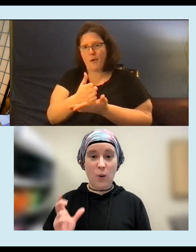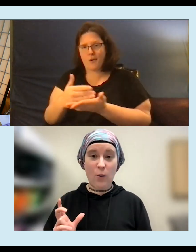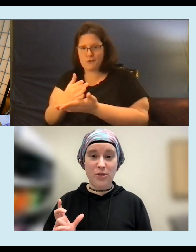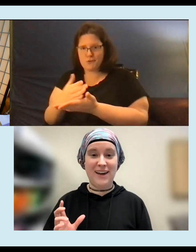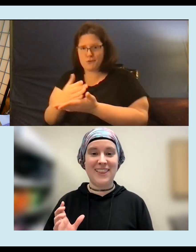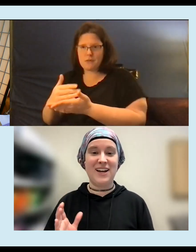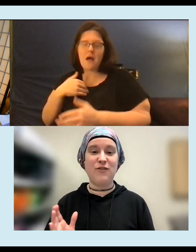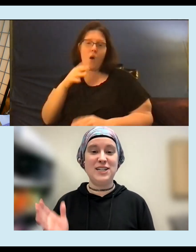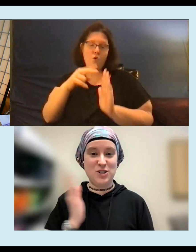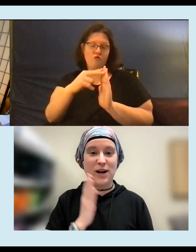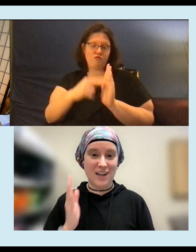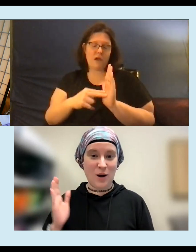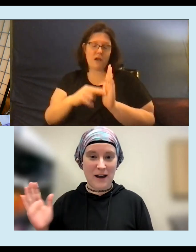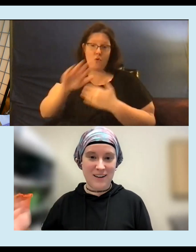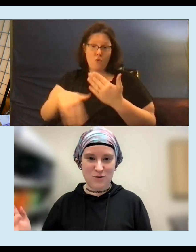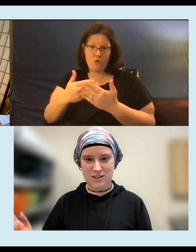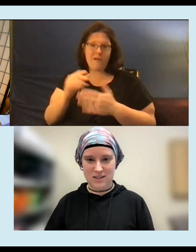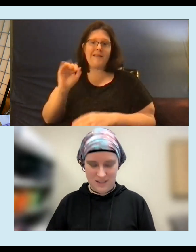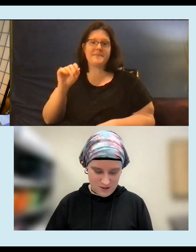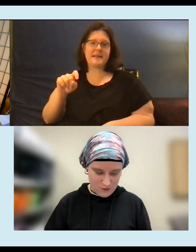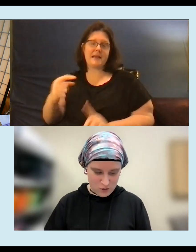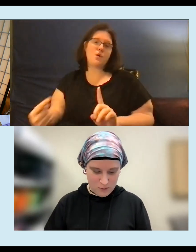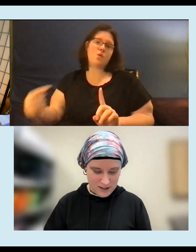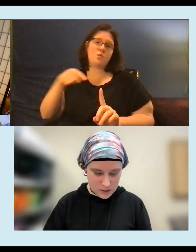read the whole thing and then if I need to I can go back and read the individual parts.